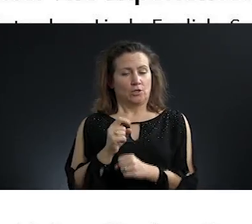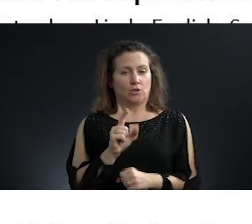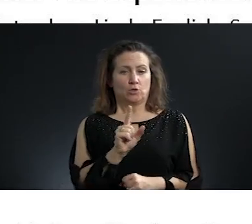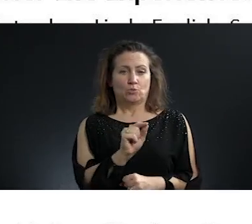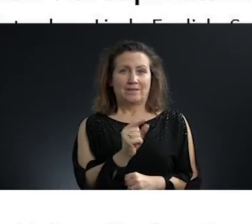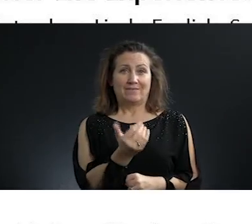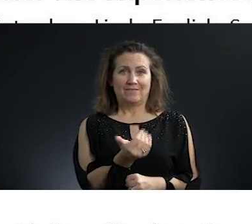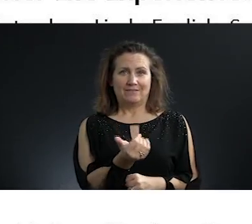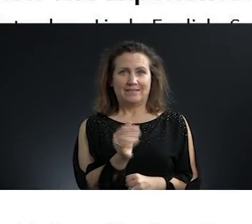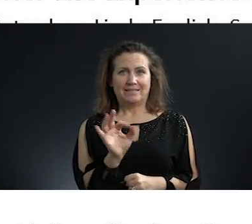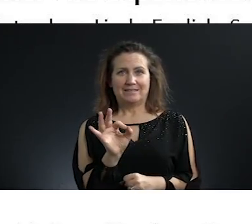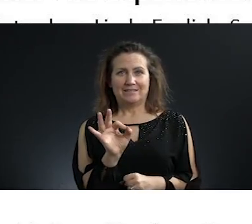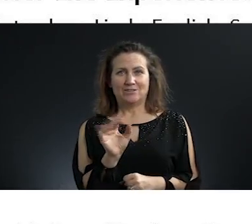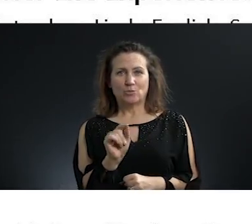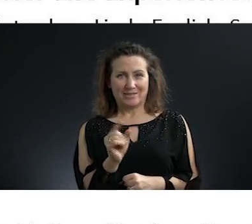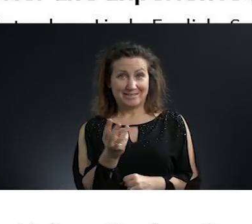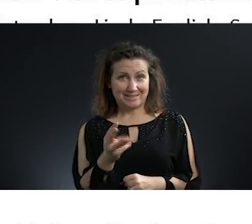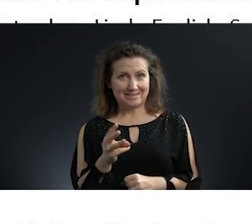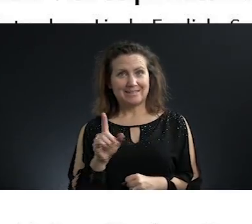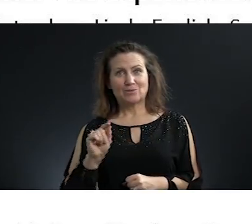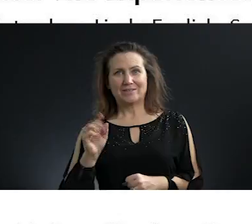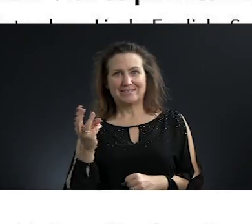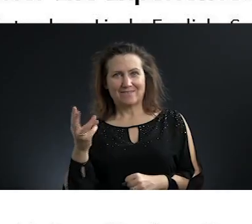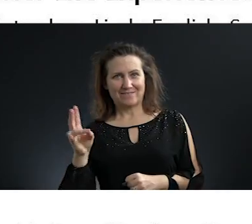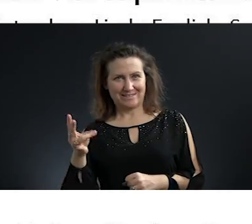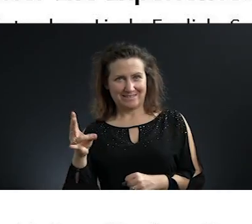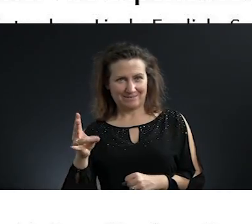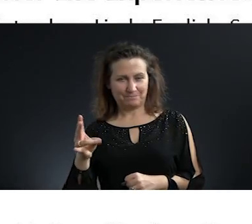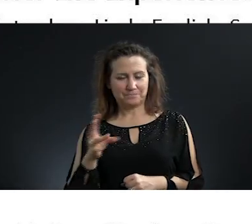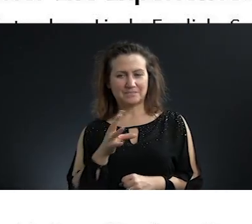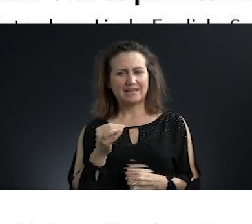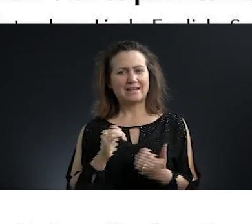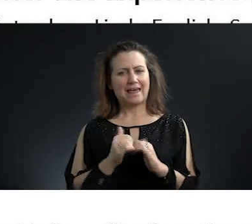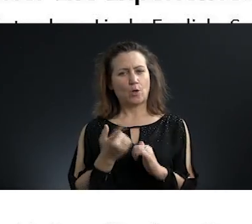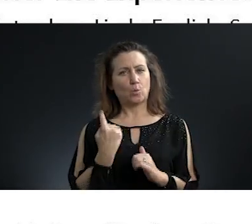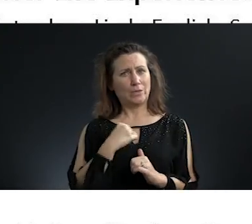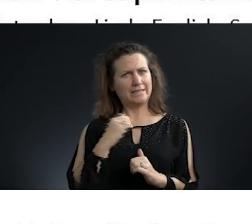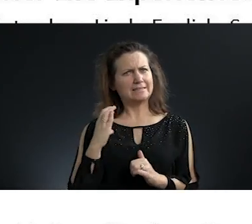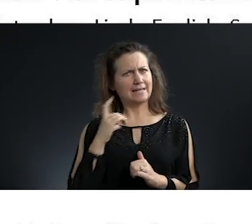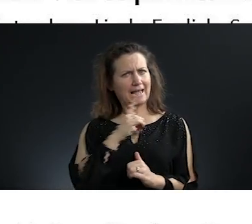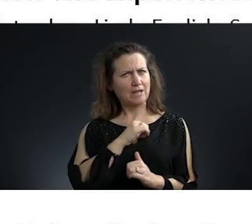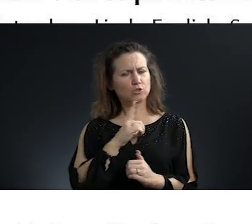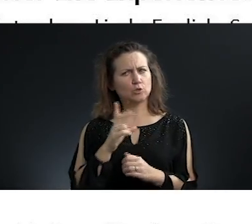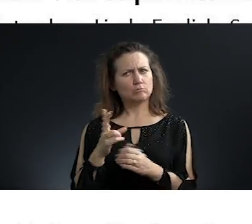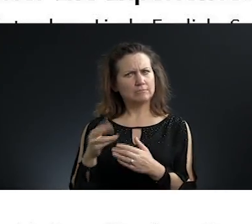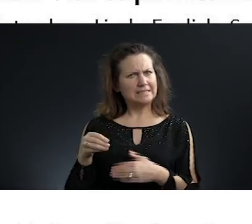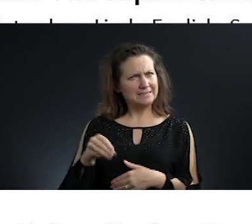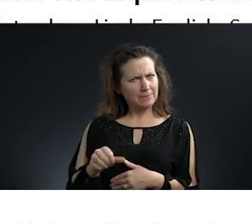2015 16 and 17 and how we as a council are spending our money, and how we've obligated and